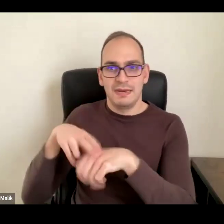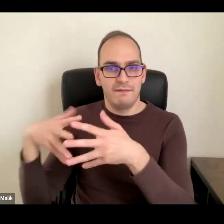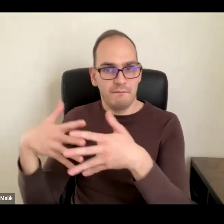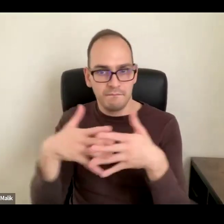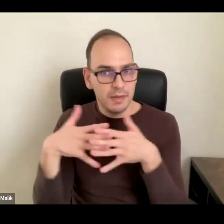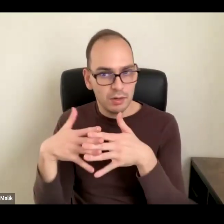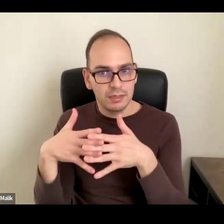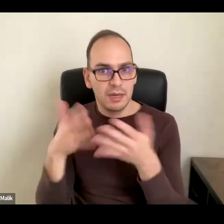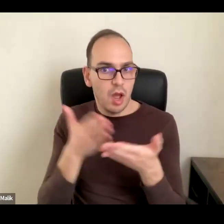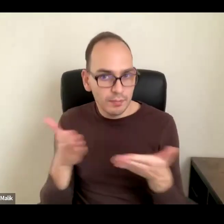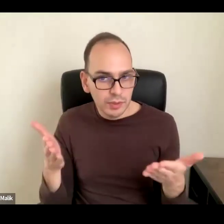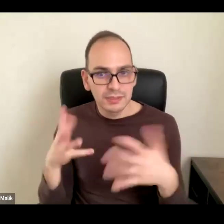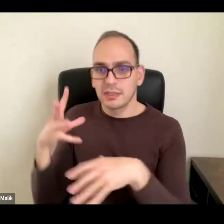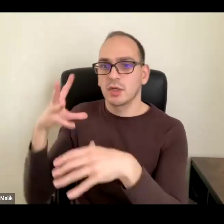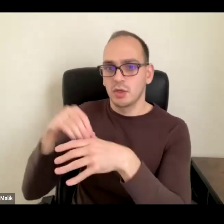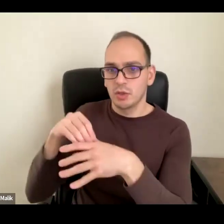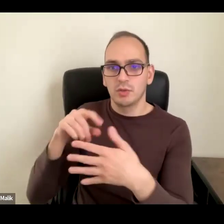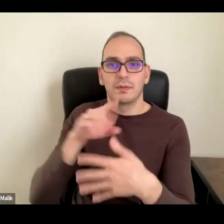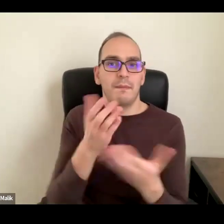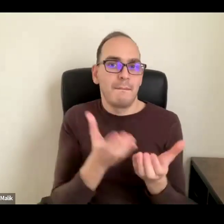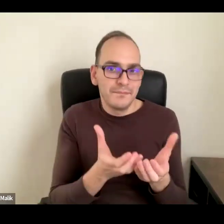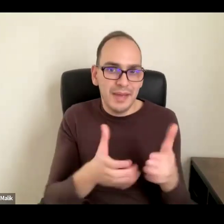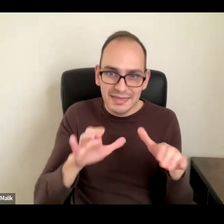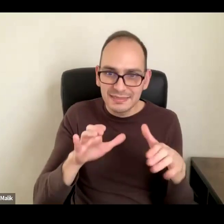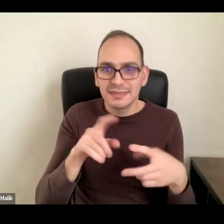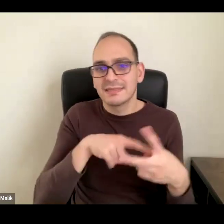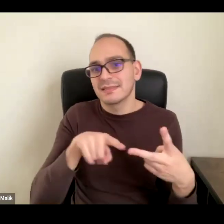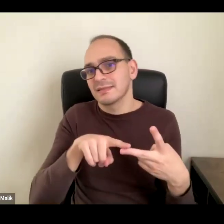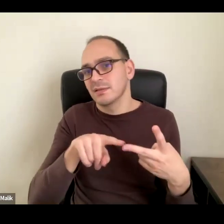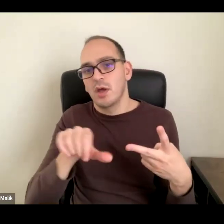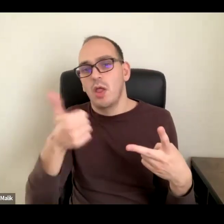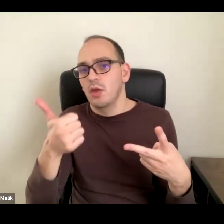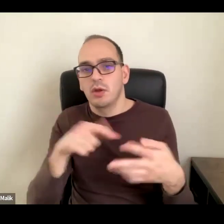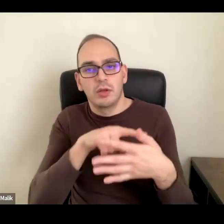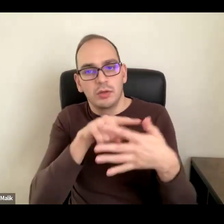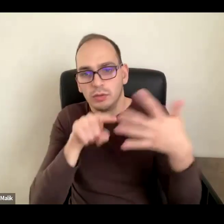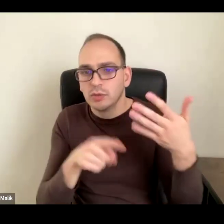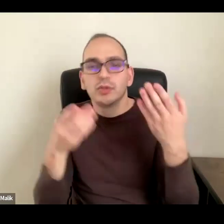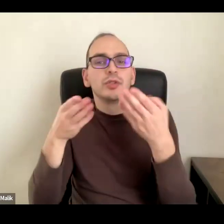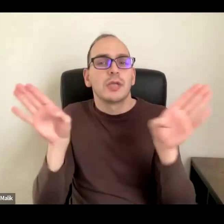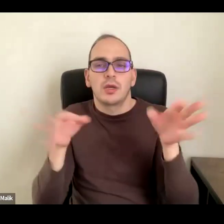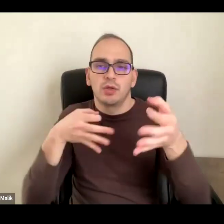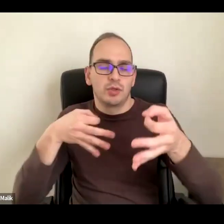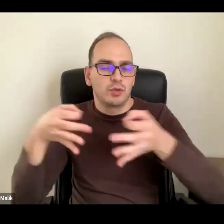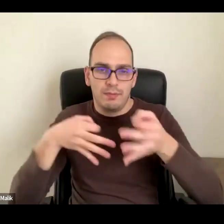objects that include baskets and other whatever the general description is for your collection.